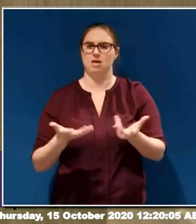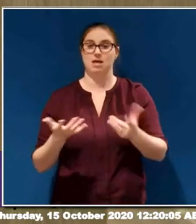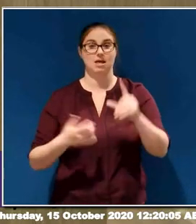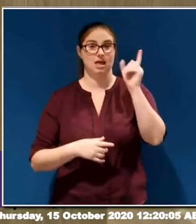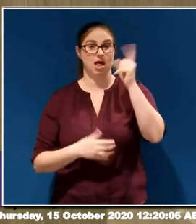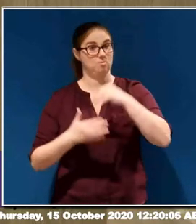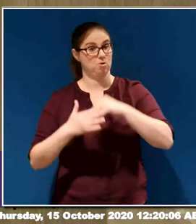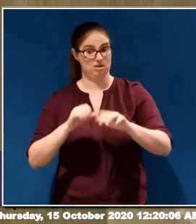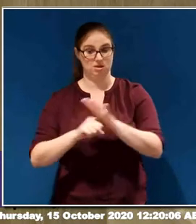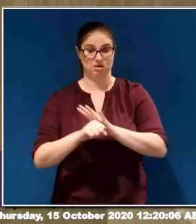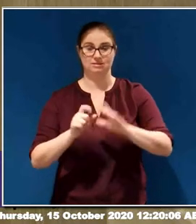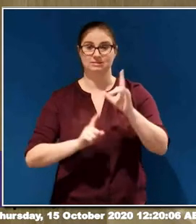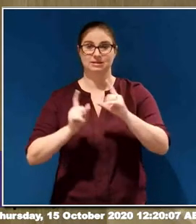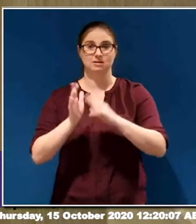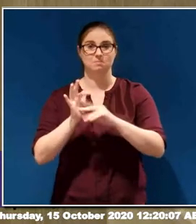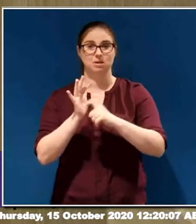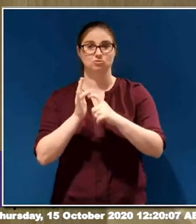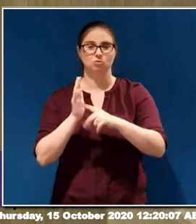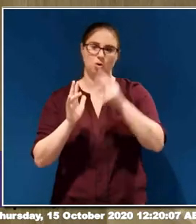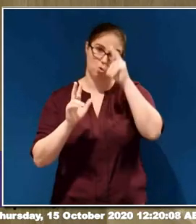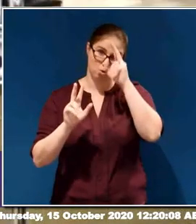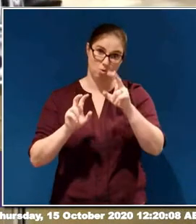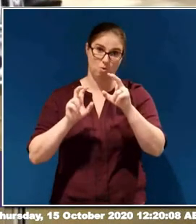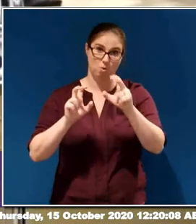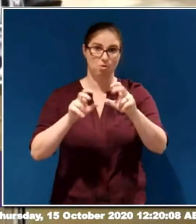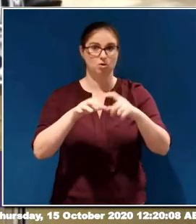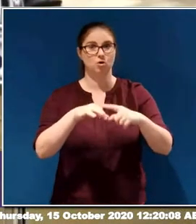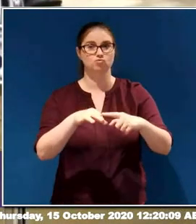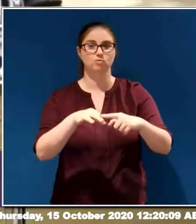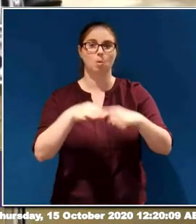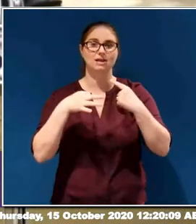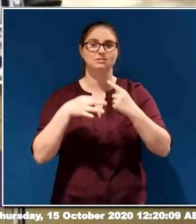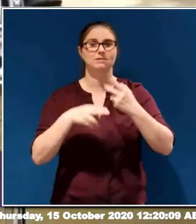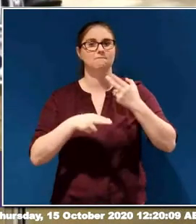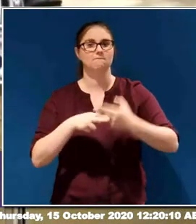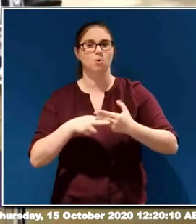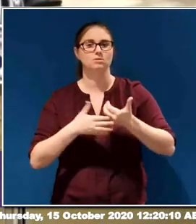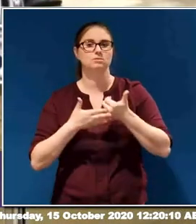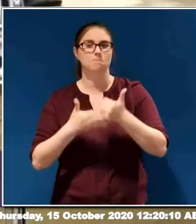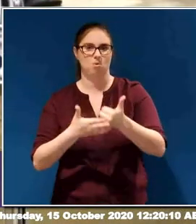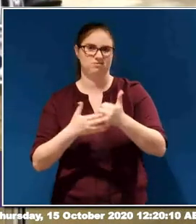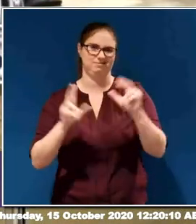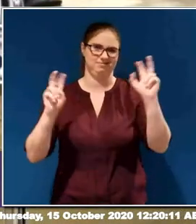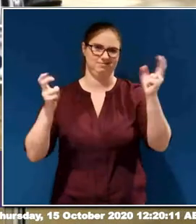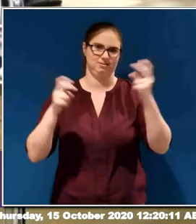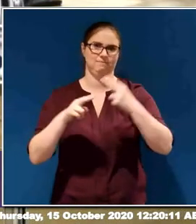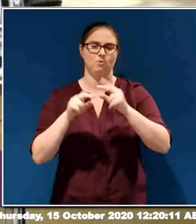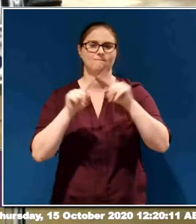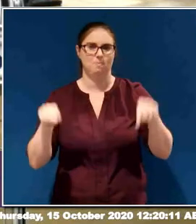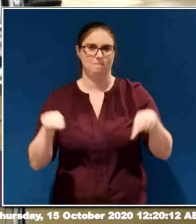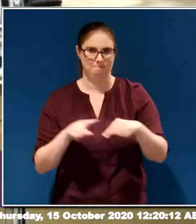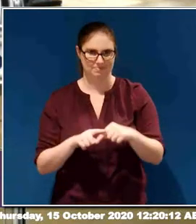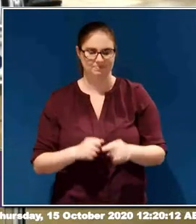So we heard from "Sarah" about a complex needs submission and she explained